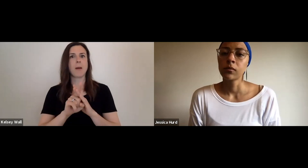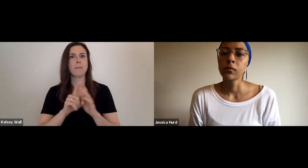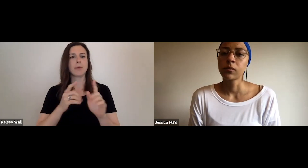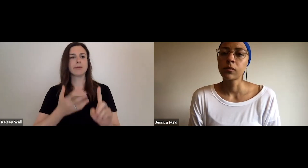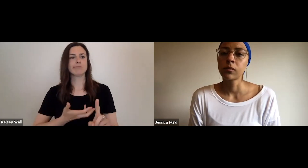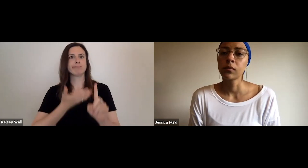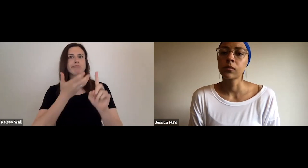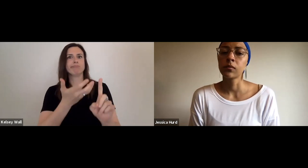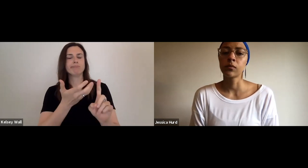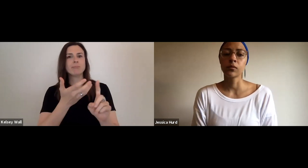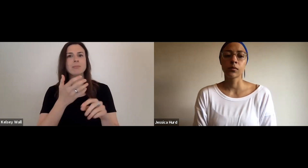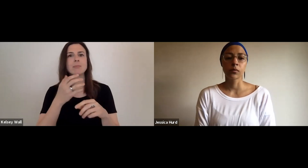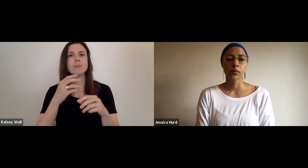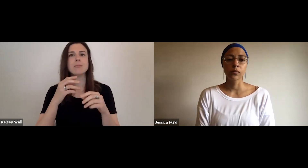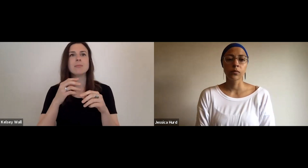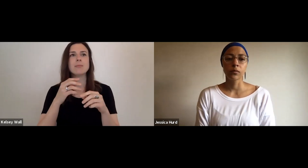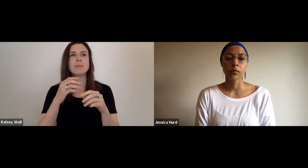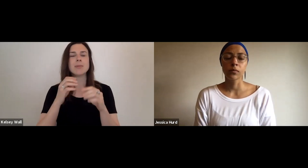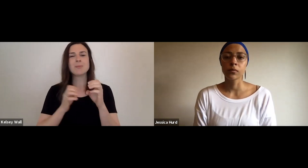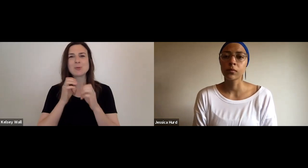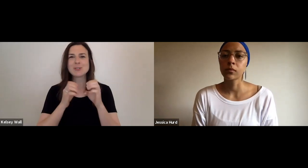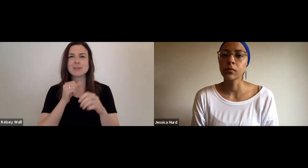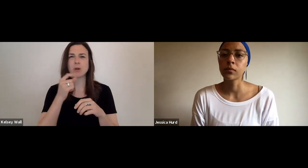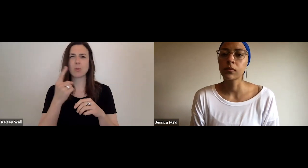the emotions that come up and what's happening.